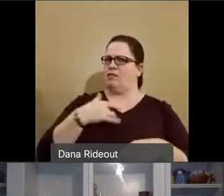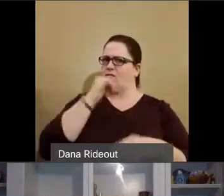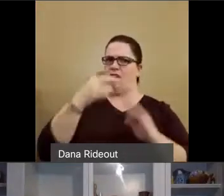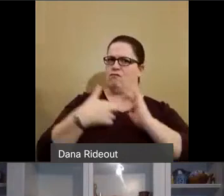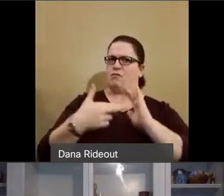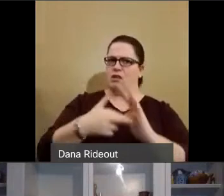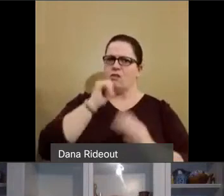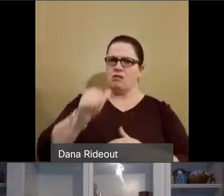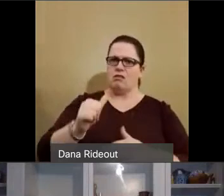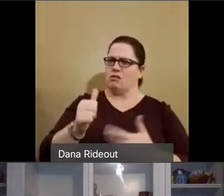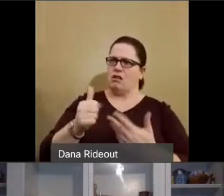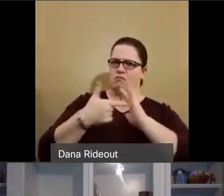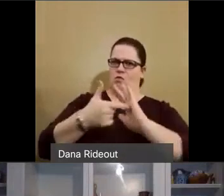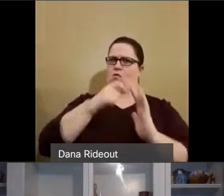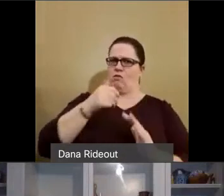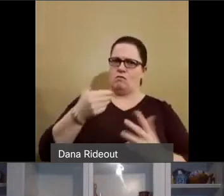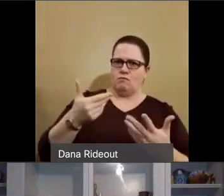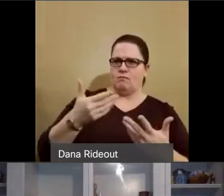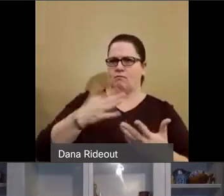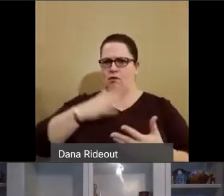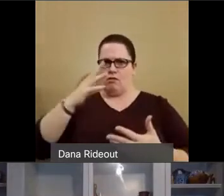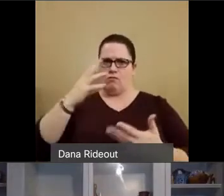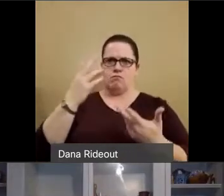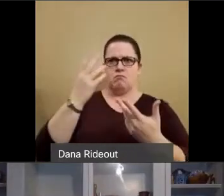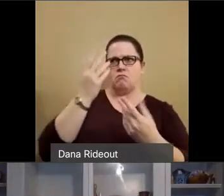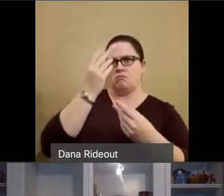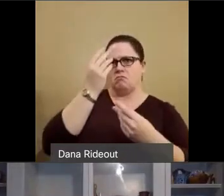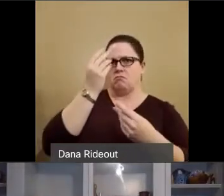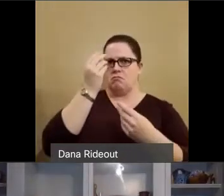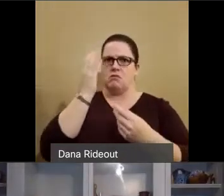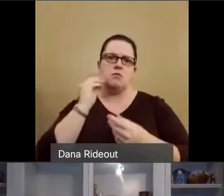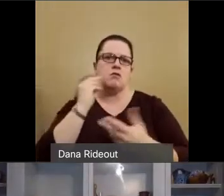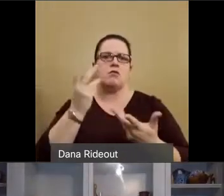A large variety of reasons in these large institutions and.